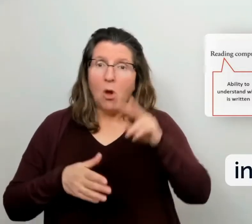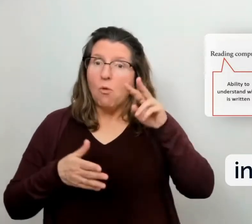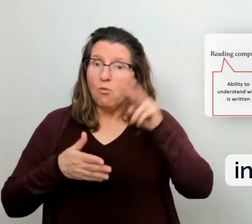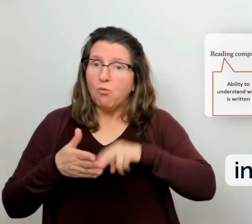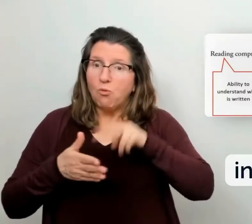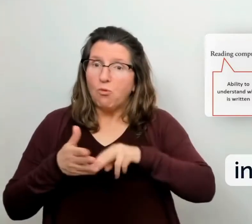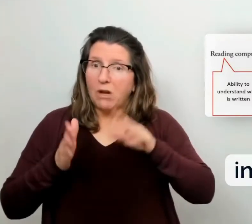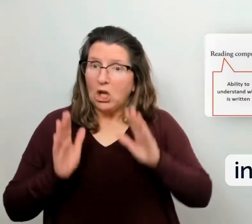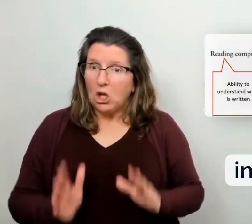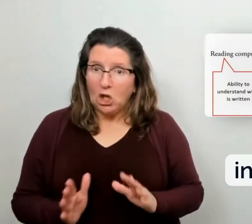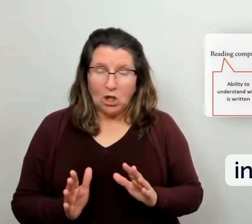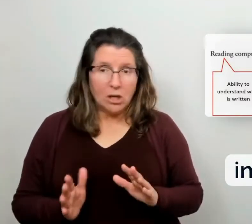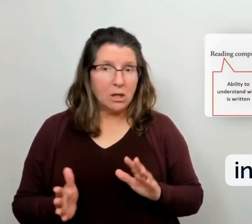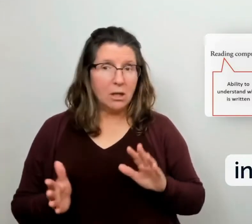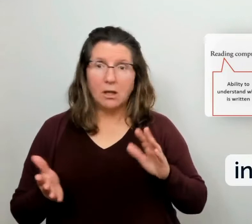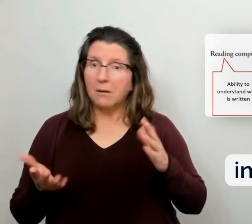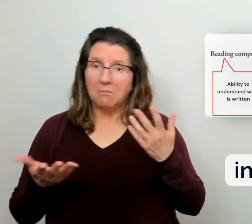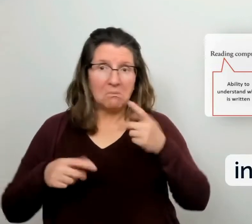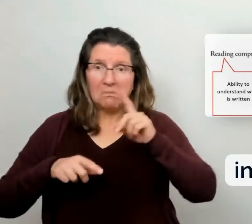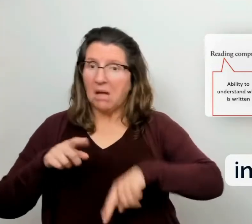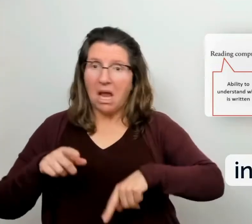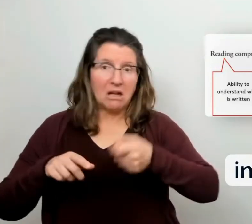Are we presuming the student is not a reader.